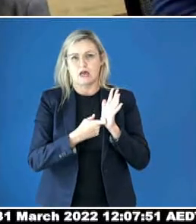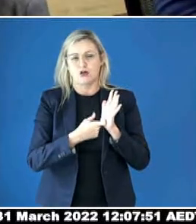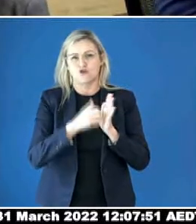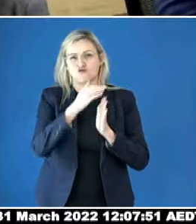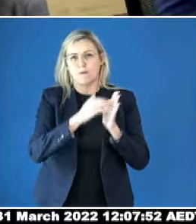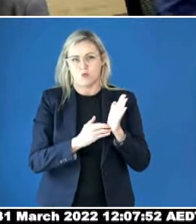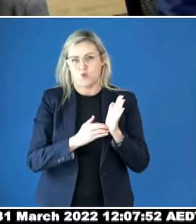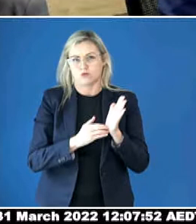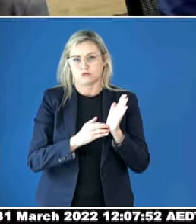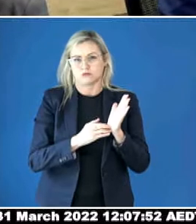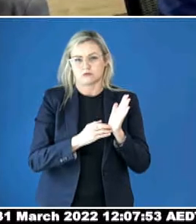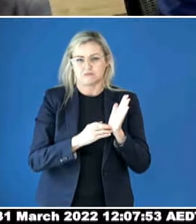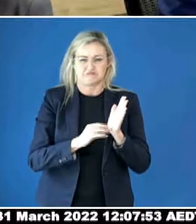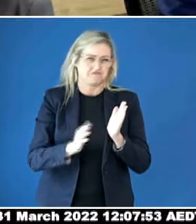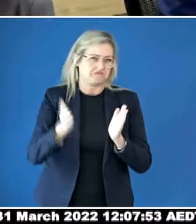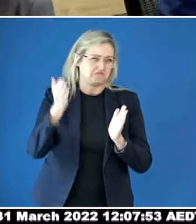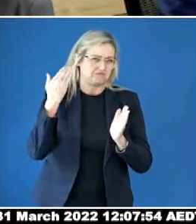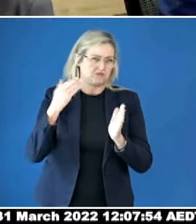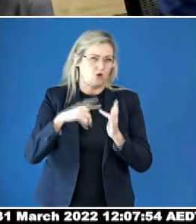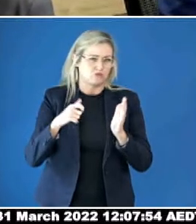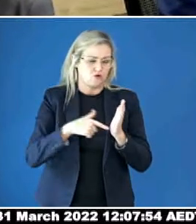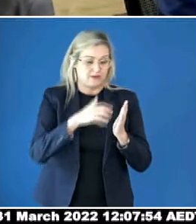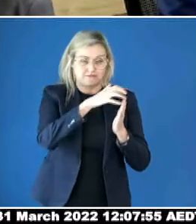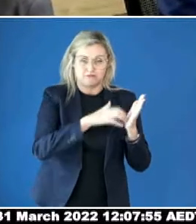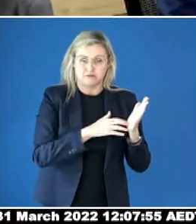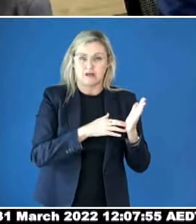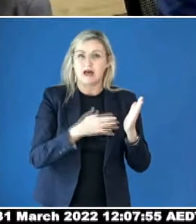Yes. MS FRASER: Ms Cumming, can you tell me who prepares this report?